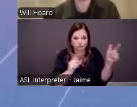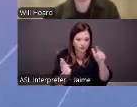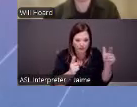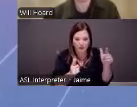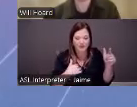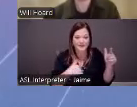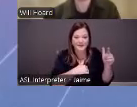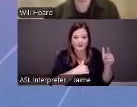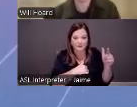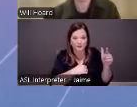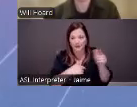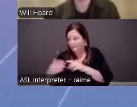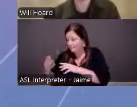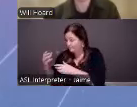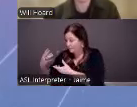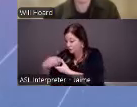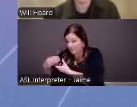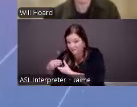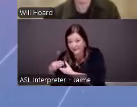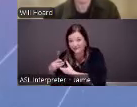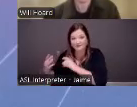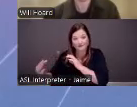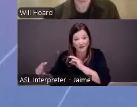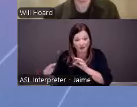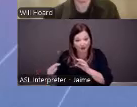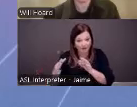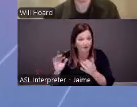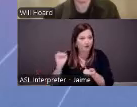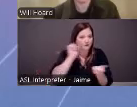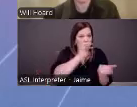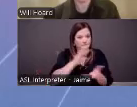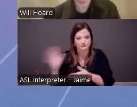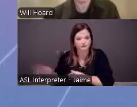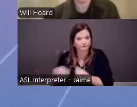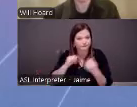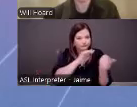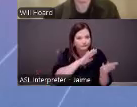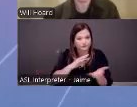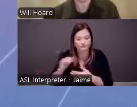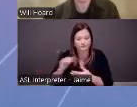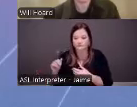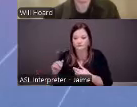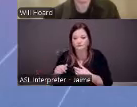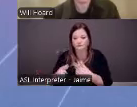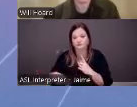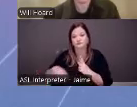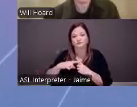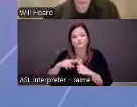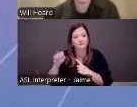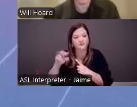from the participants in real time, and then plus they had their surveys throughout the time too.